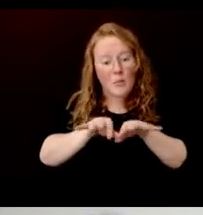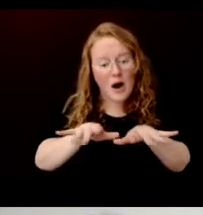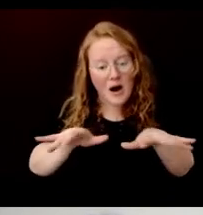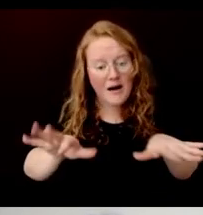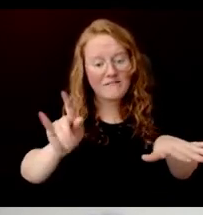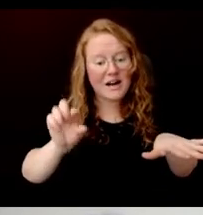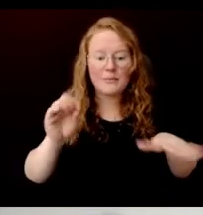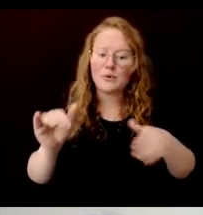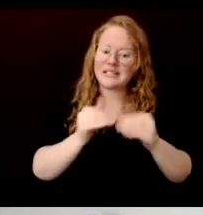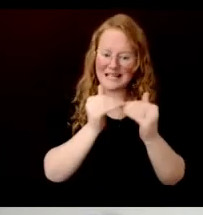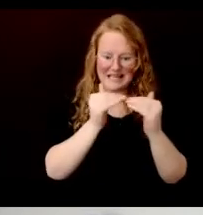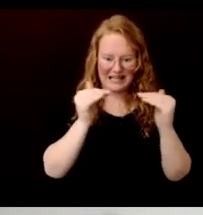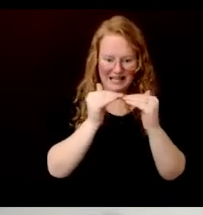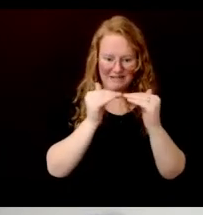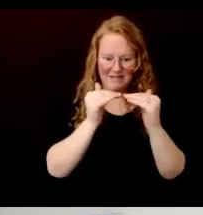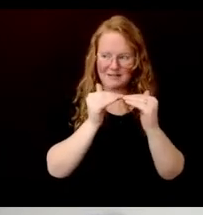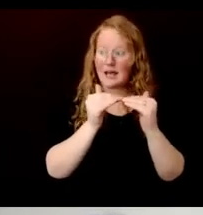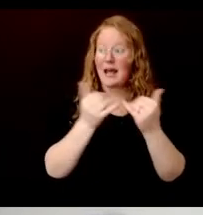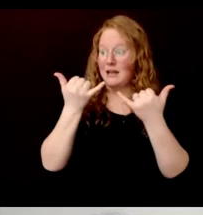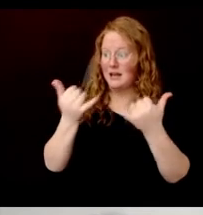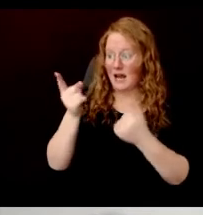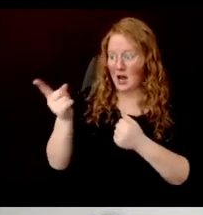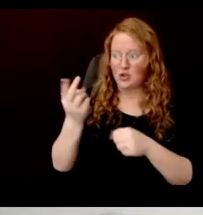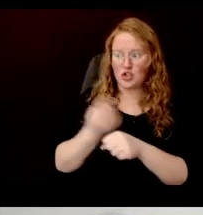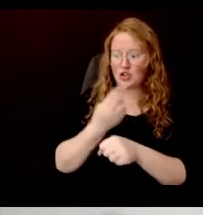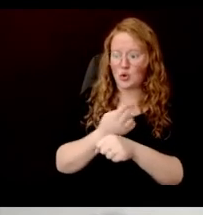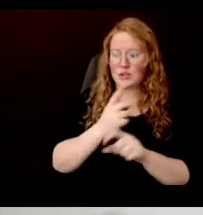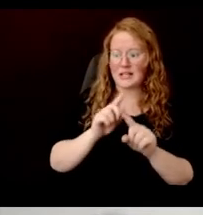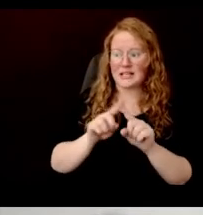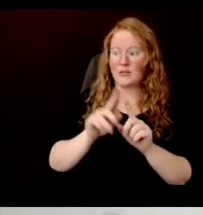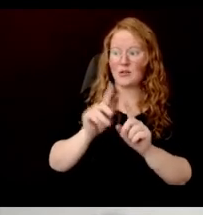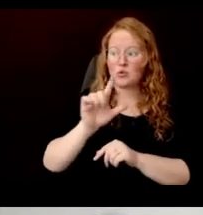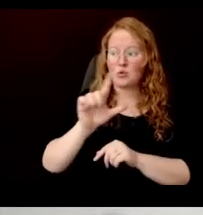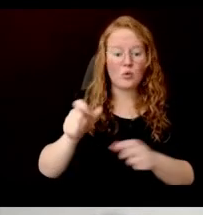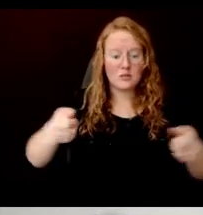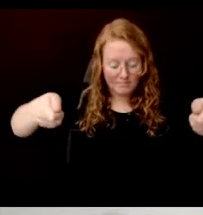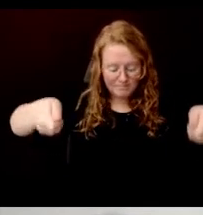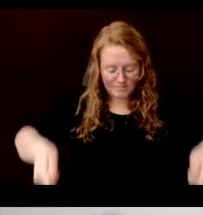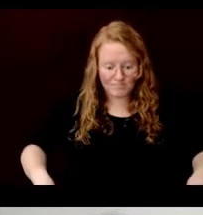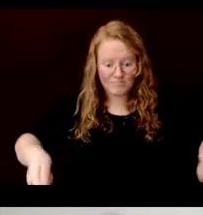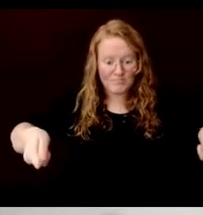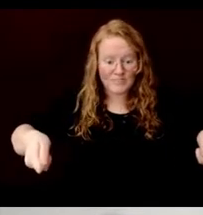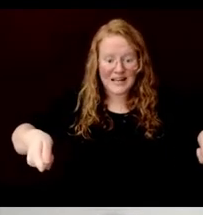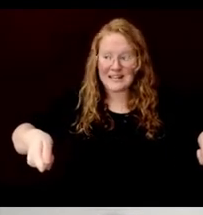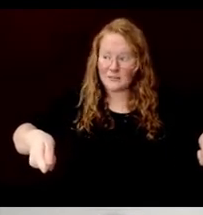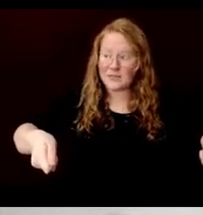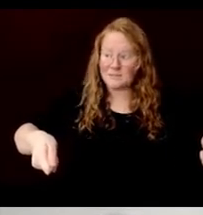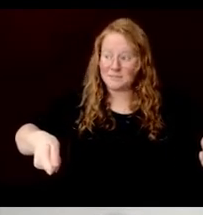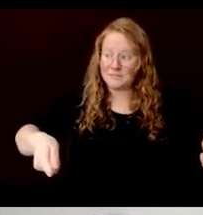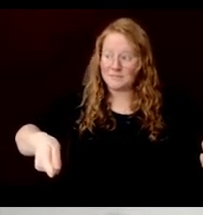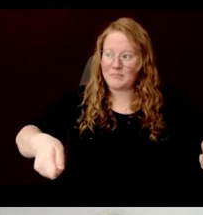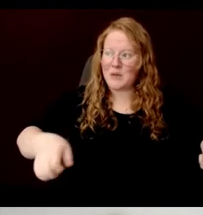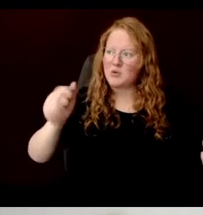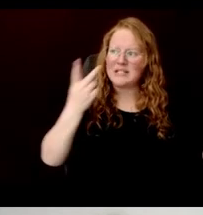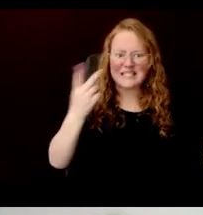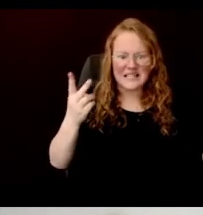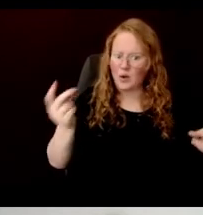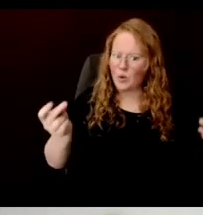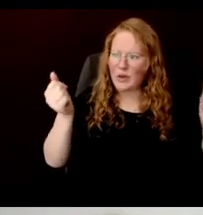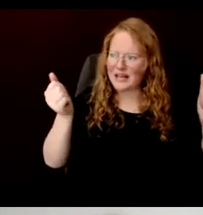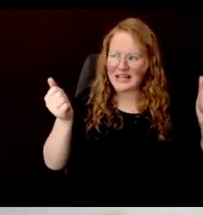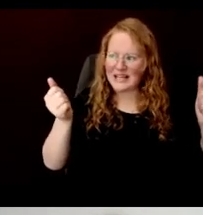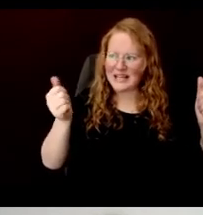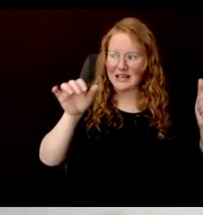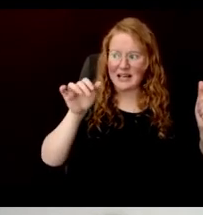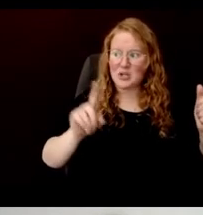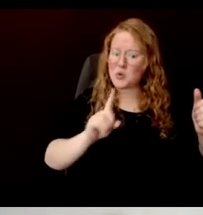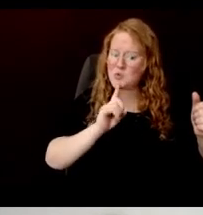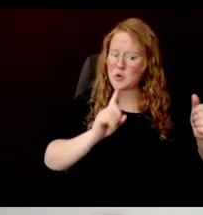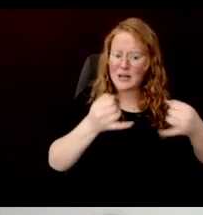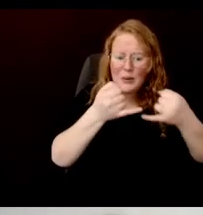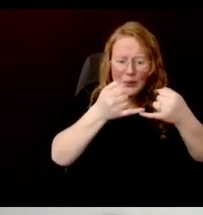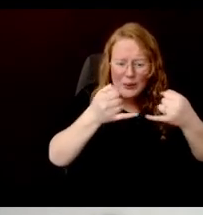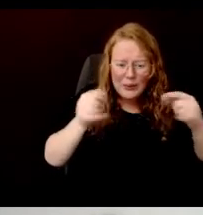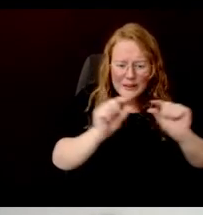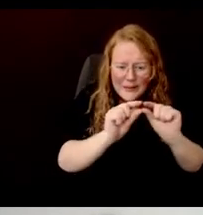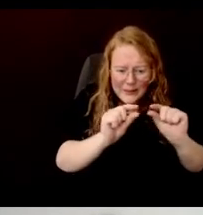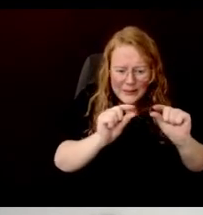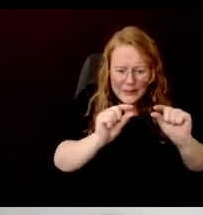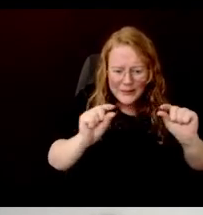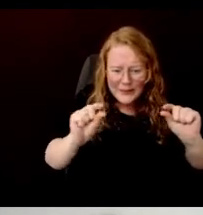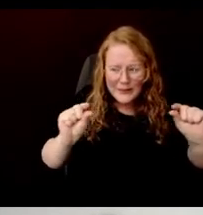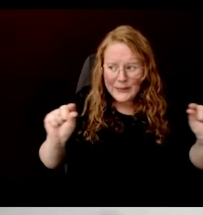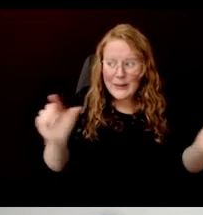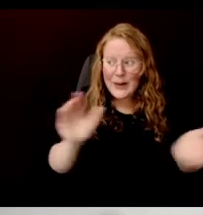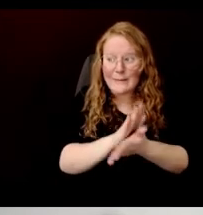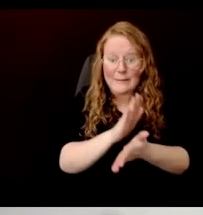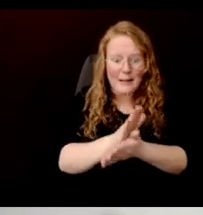Now she uses the khung seo and liem seo. Dips it into the vat, and you can see very quickly, that a very thin sheet of paper is deposited on the bamboo screen.